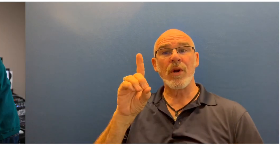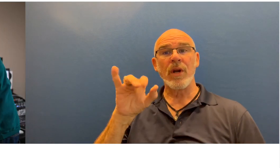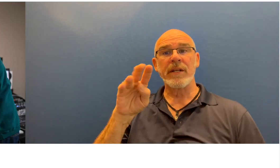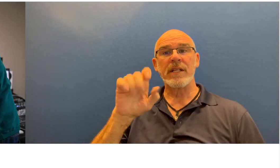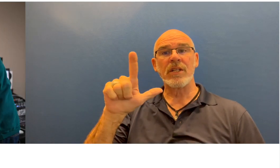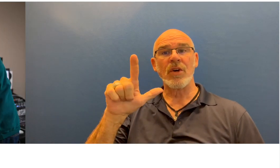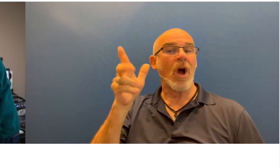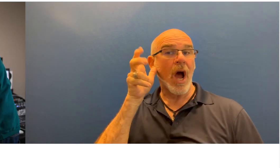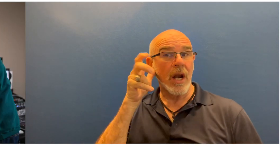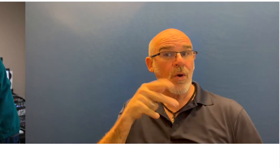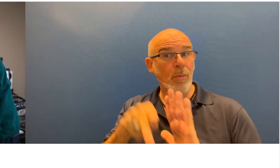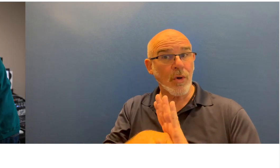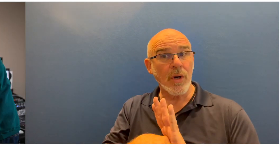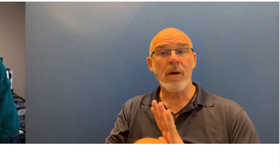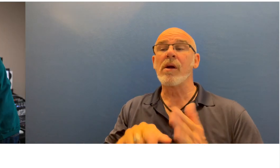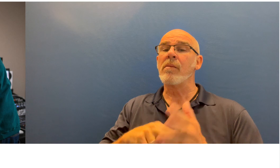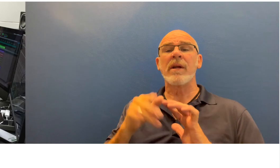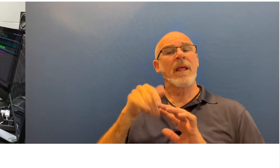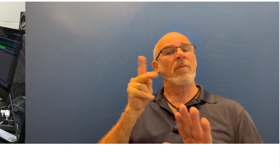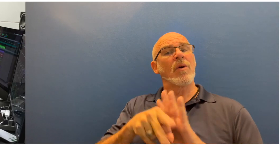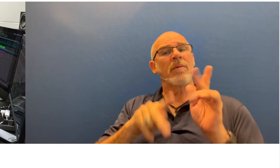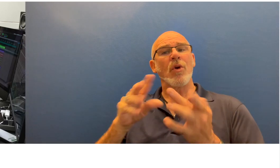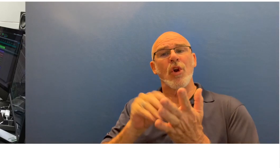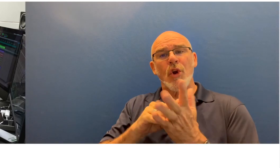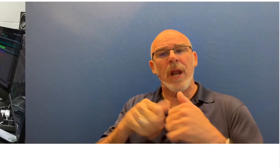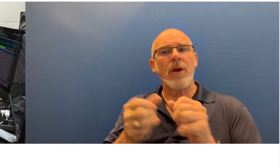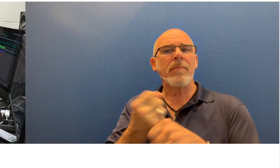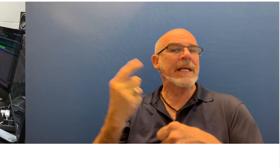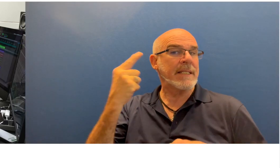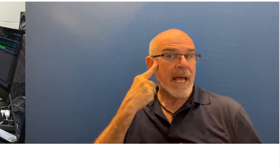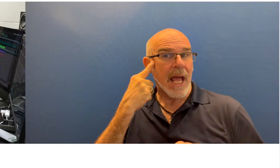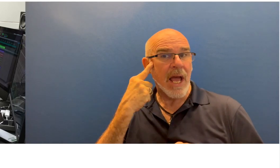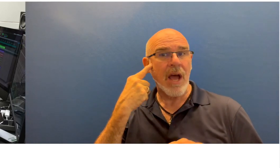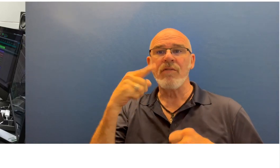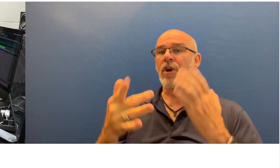and there folks are learning how to do all the sound and audio for music.